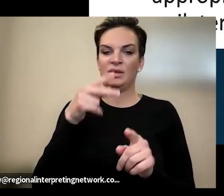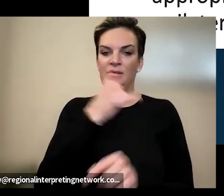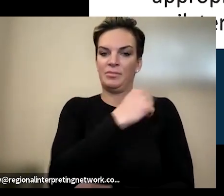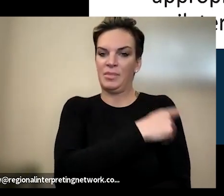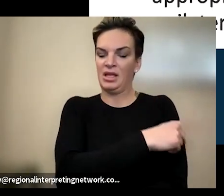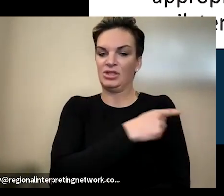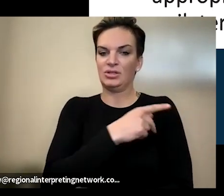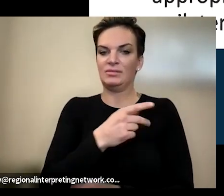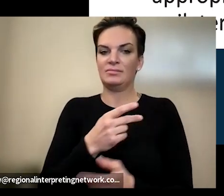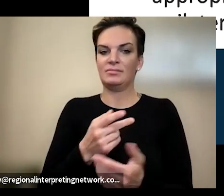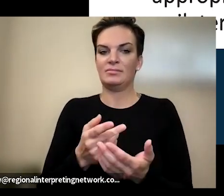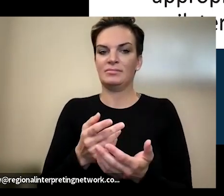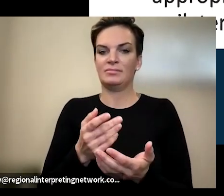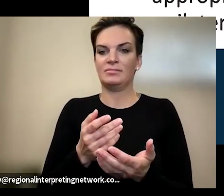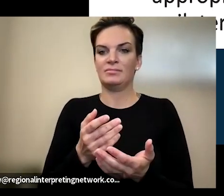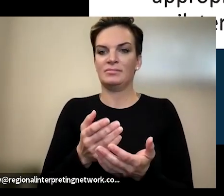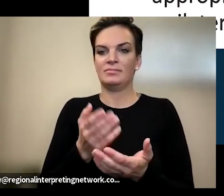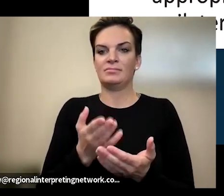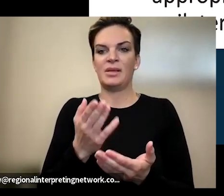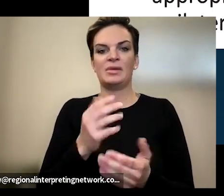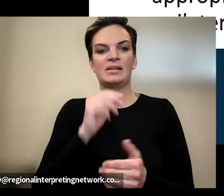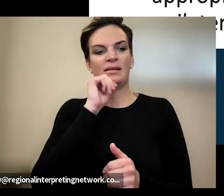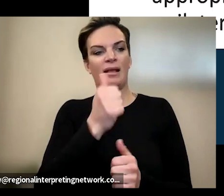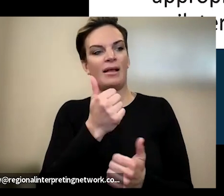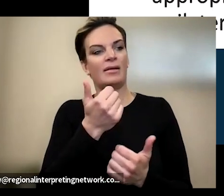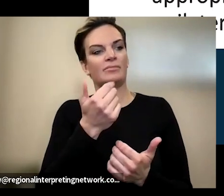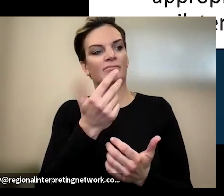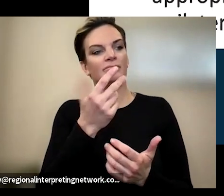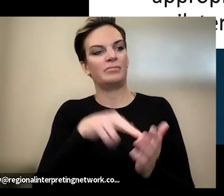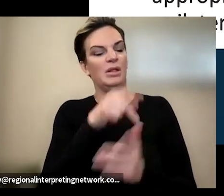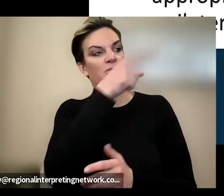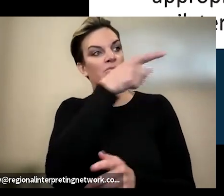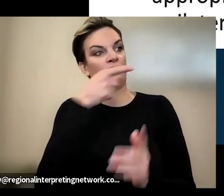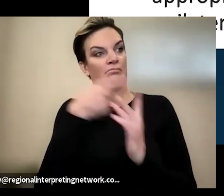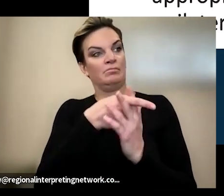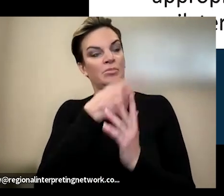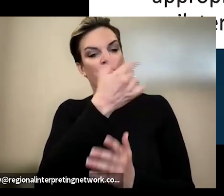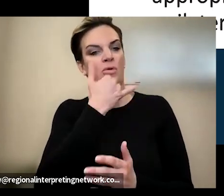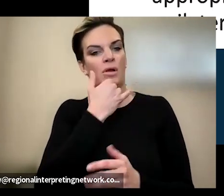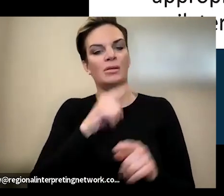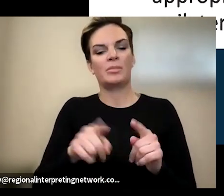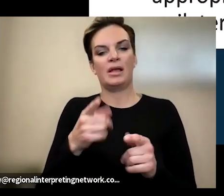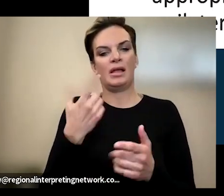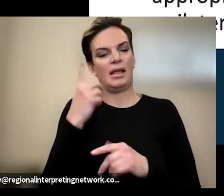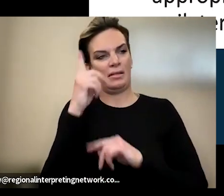to impose a different view but is seeking an interaction that would enable them to make an